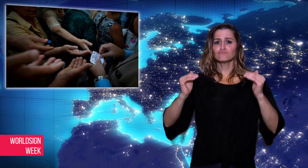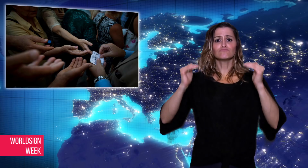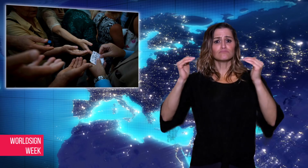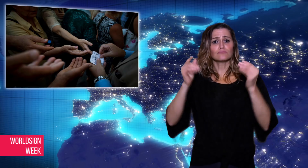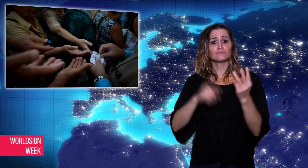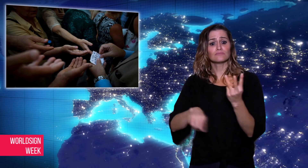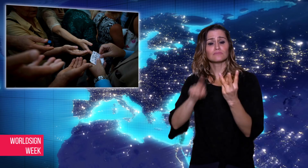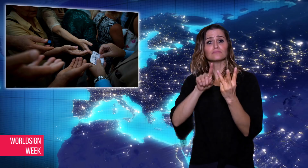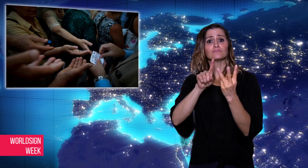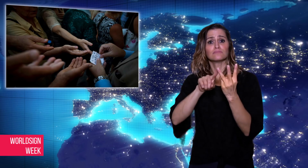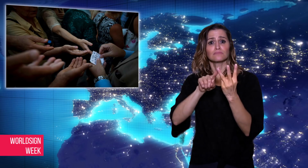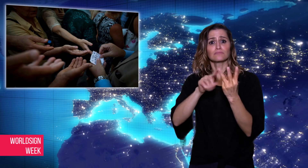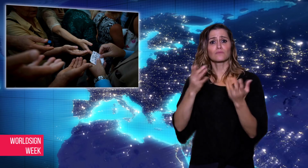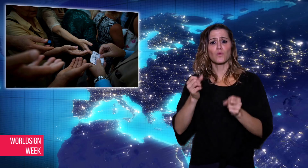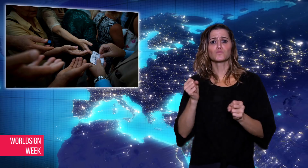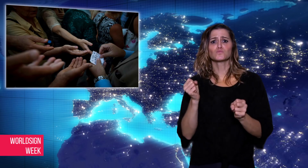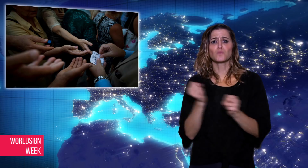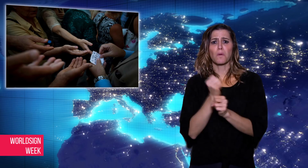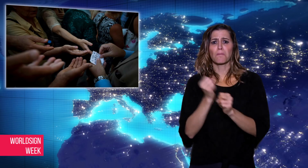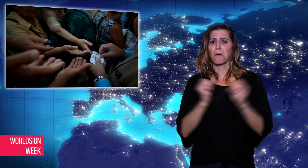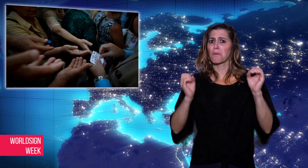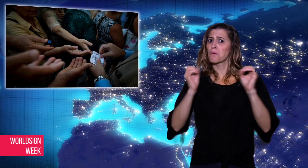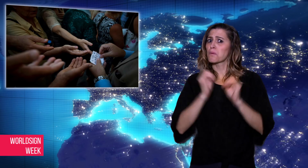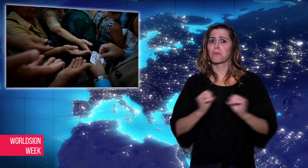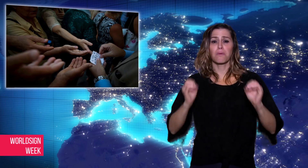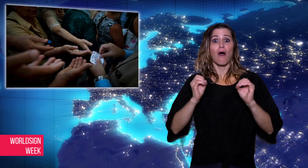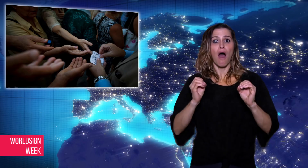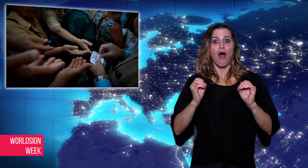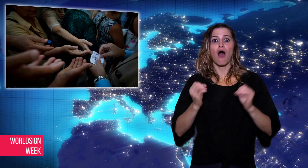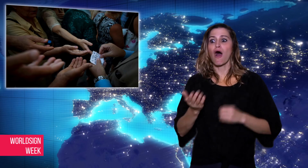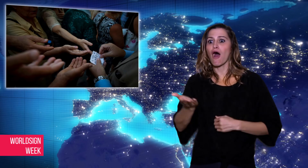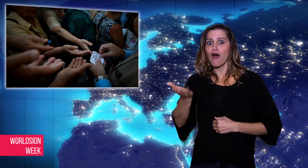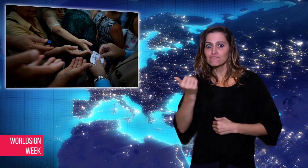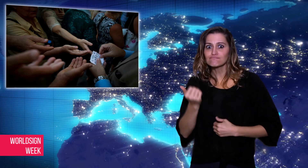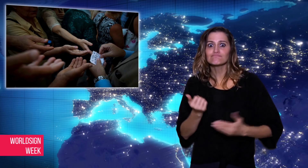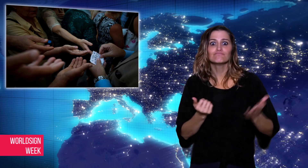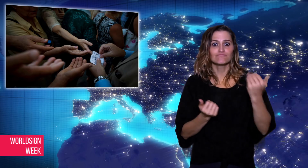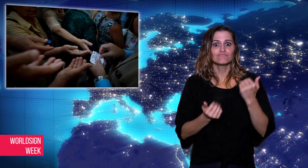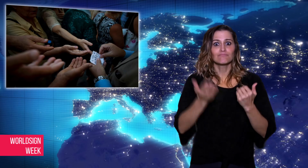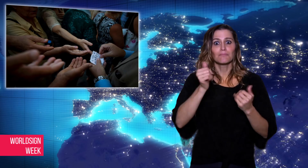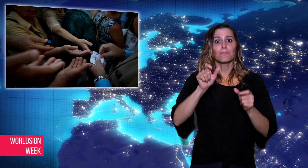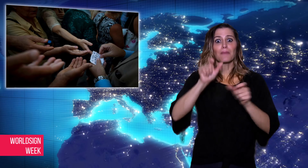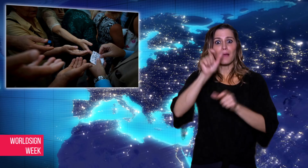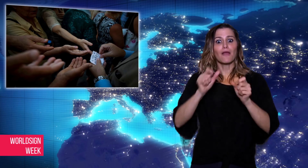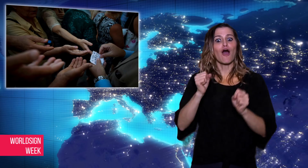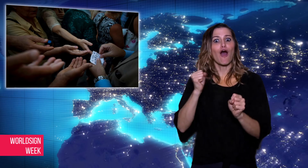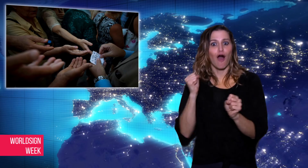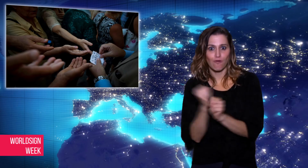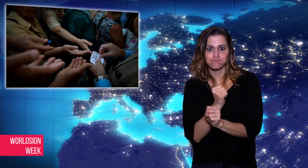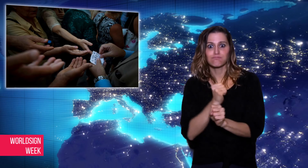decreased unemployment rate, and